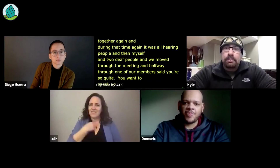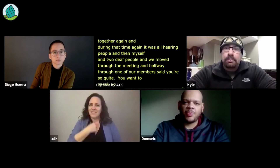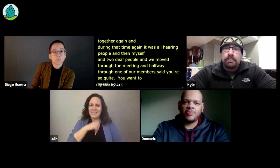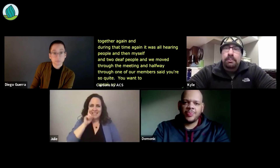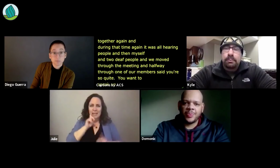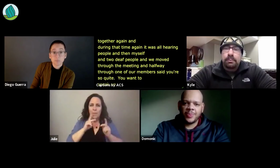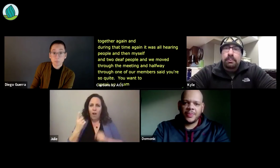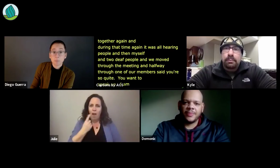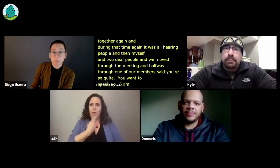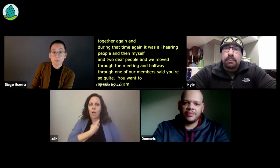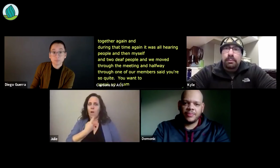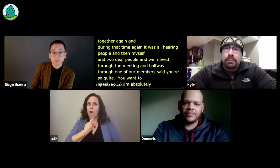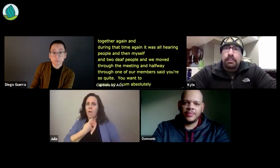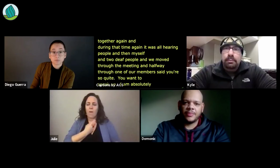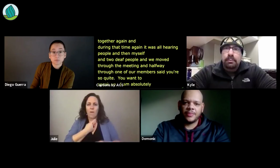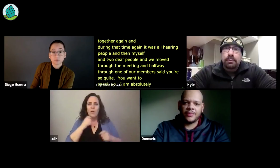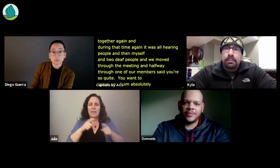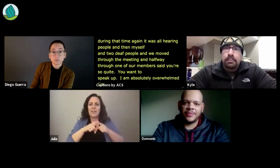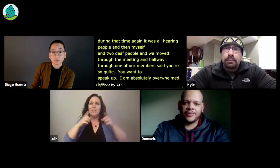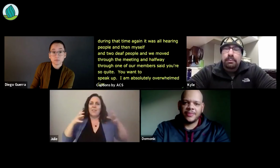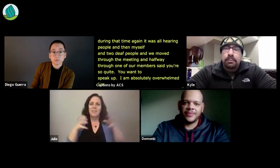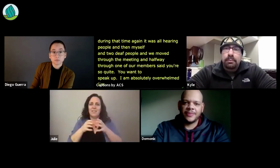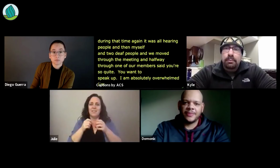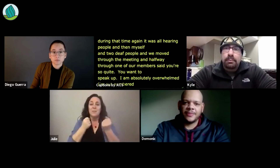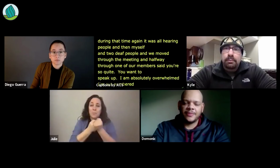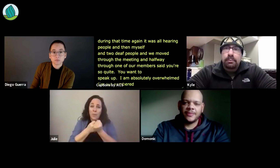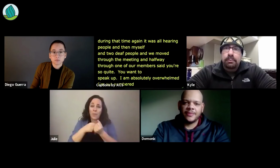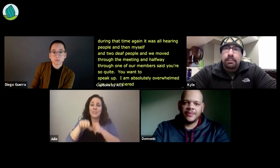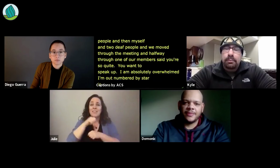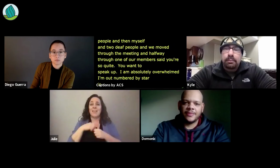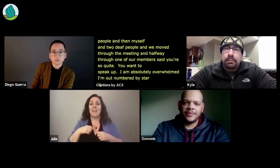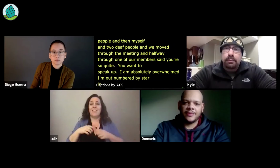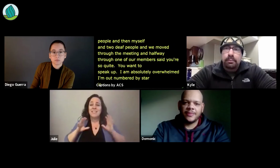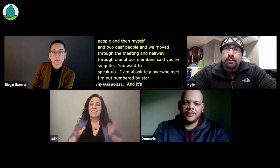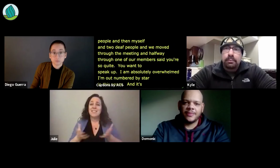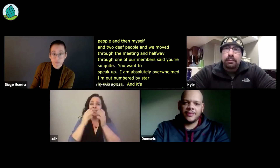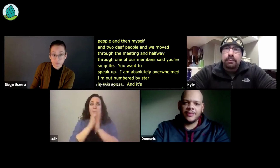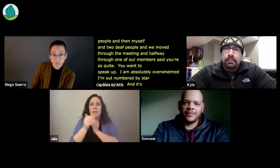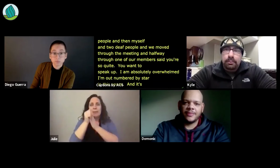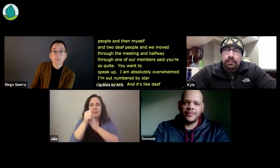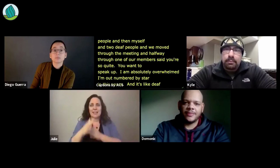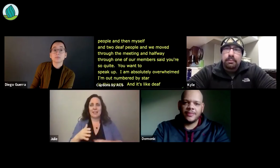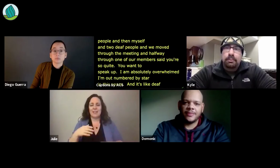And it's like deaf people always feel isolated and alone. So to get them together and really encourage that support